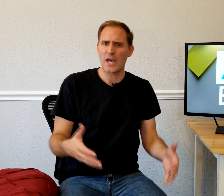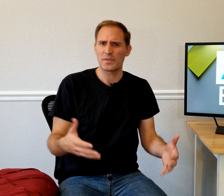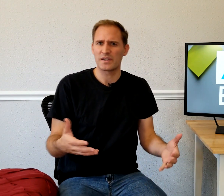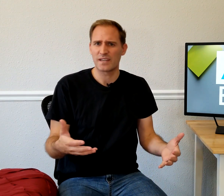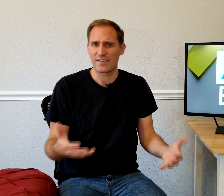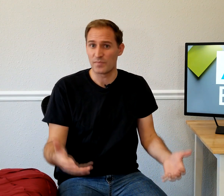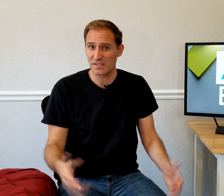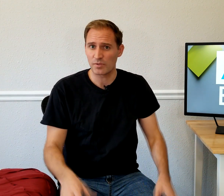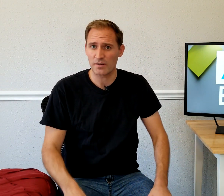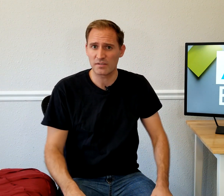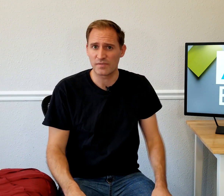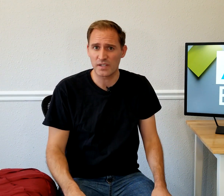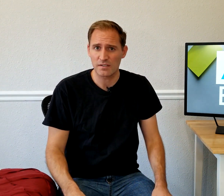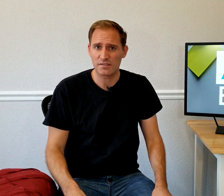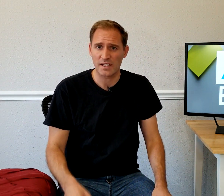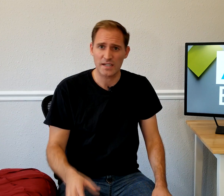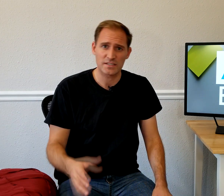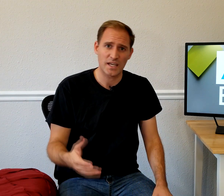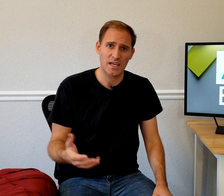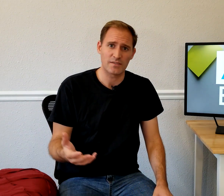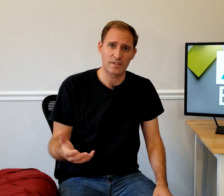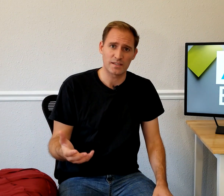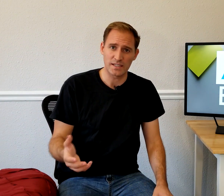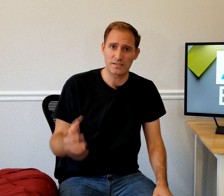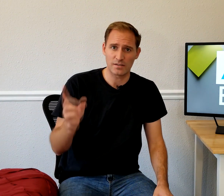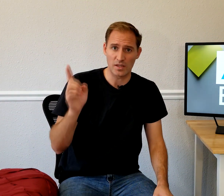happen to have missed one of those videos I actually have a link to the